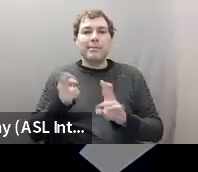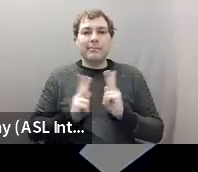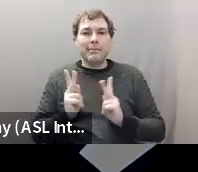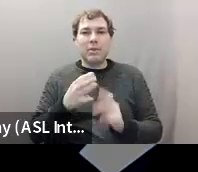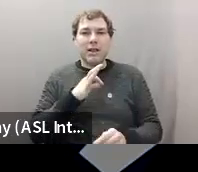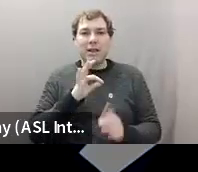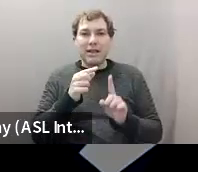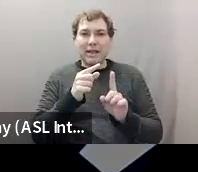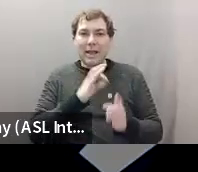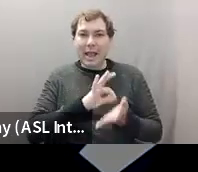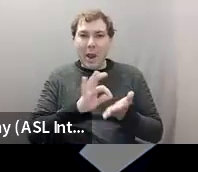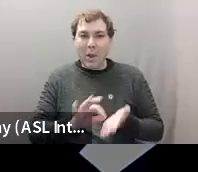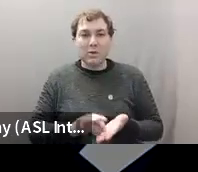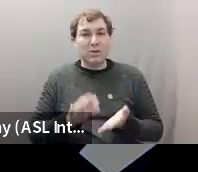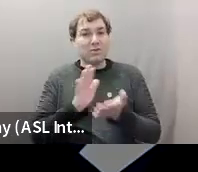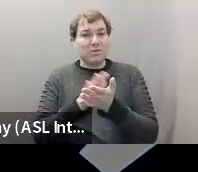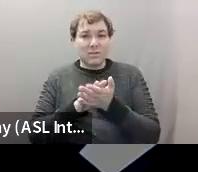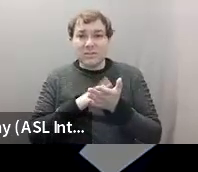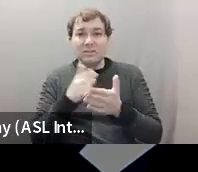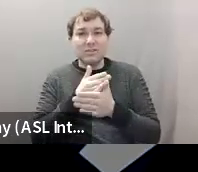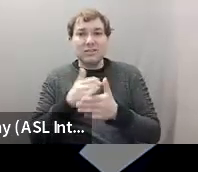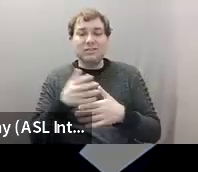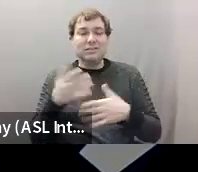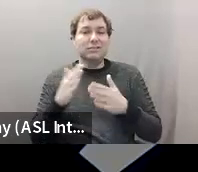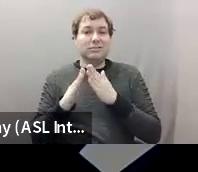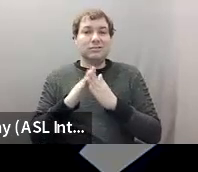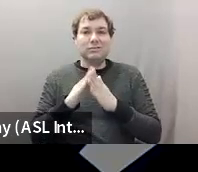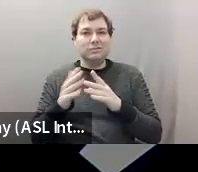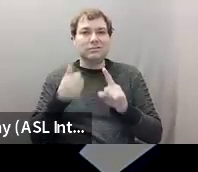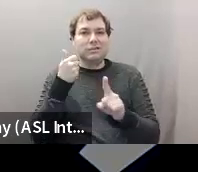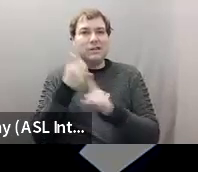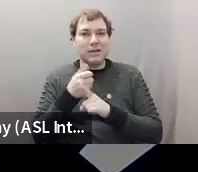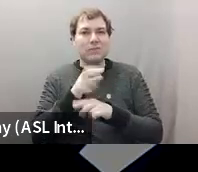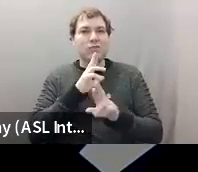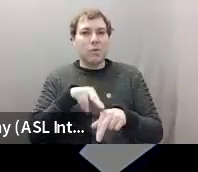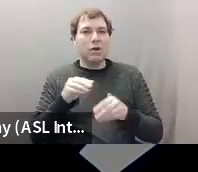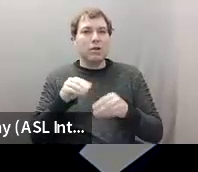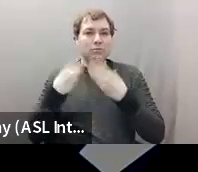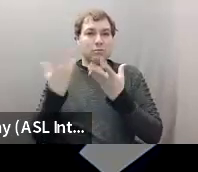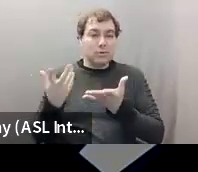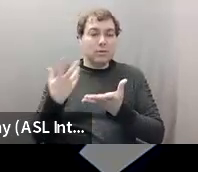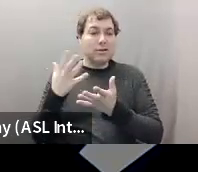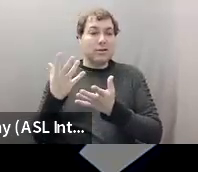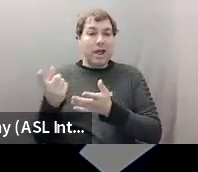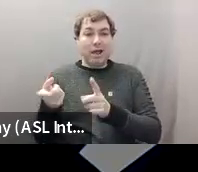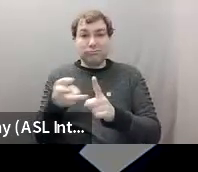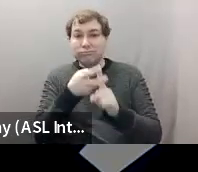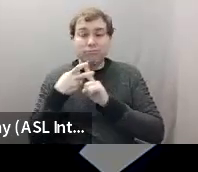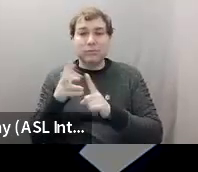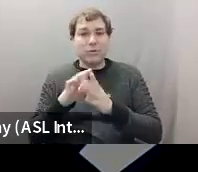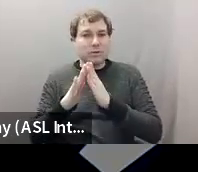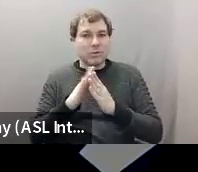Cassidy Thorne: celebrate that, share it, community impact, report and put it out there and make an ask for the community from support. Y'all need to.